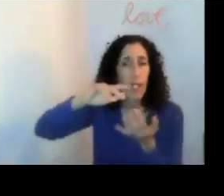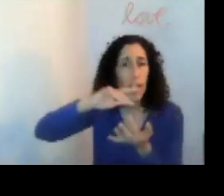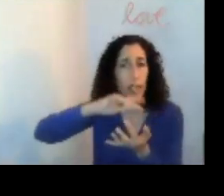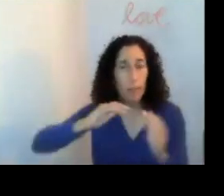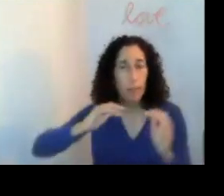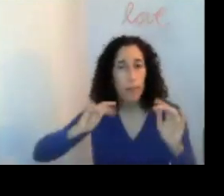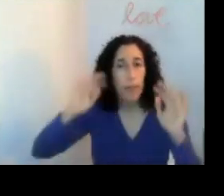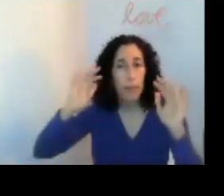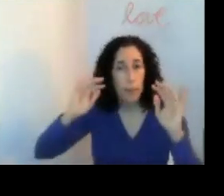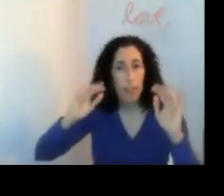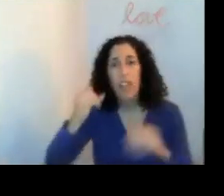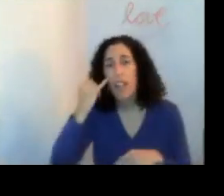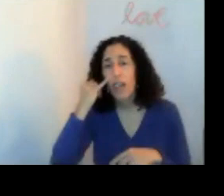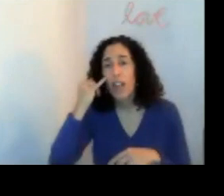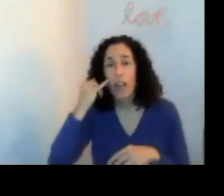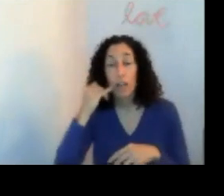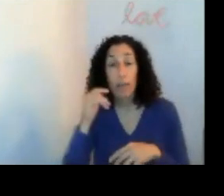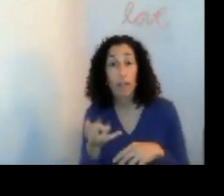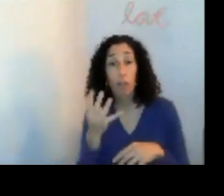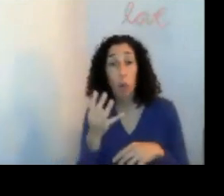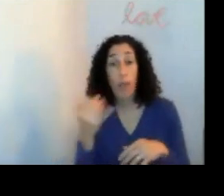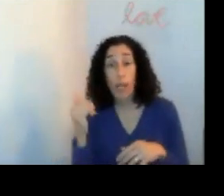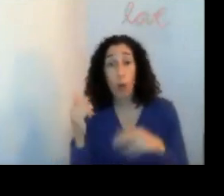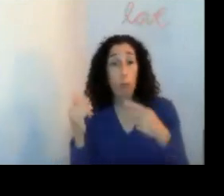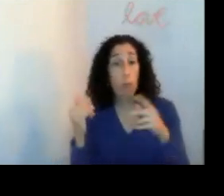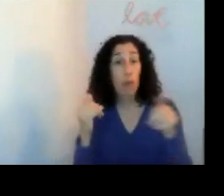seeds float around the perimeter, and the petals of a marigold are